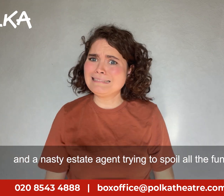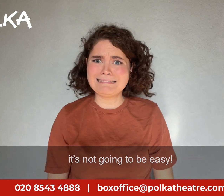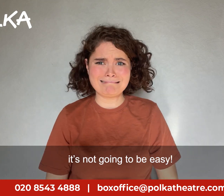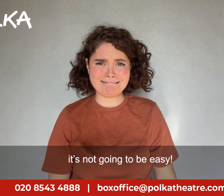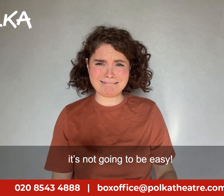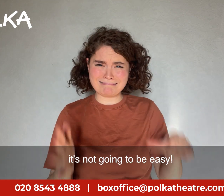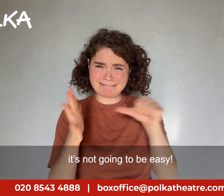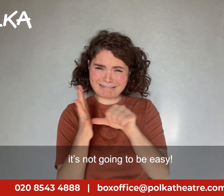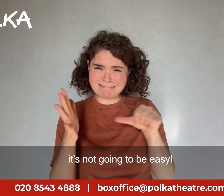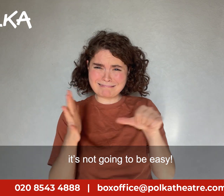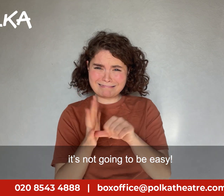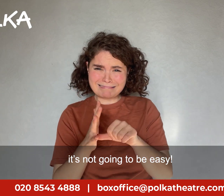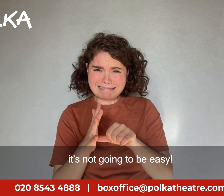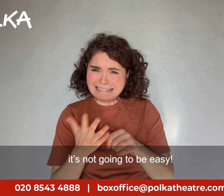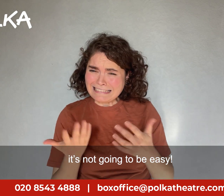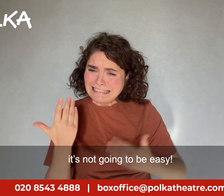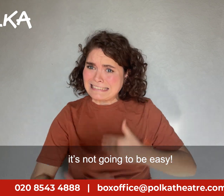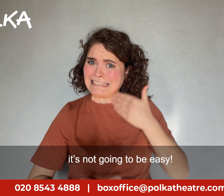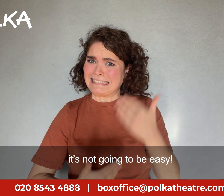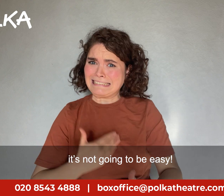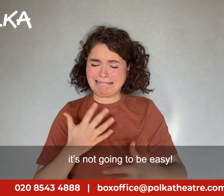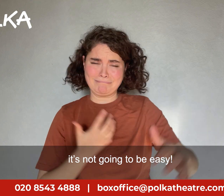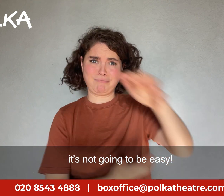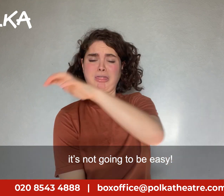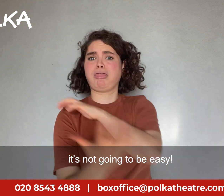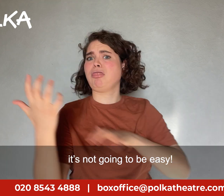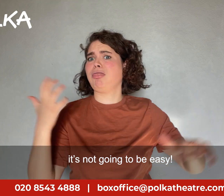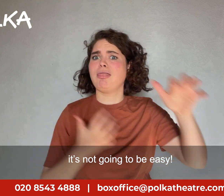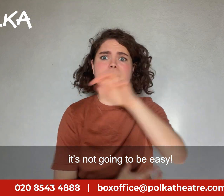It's not going to be easy!